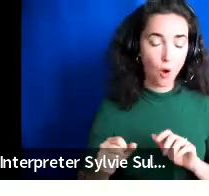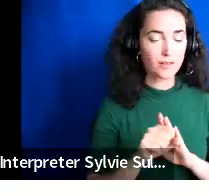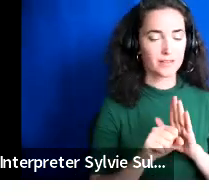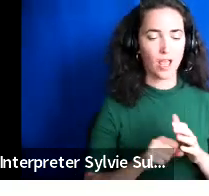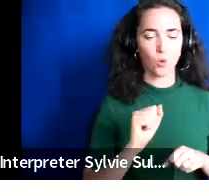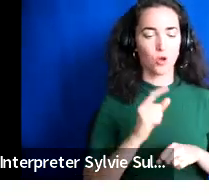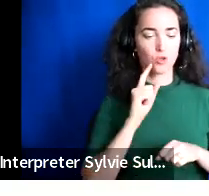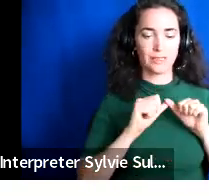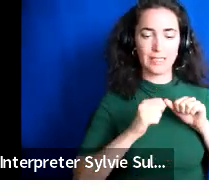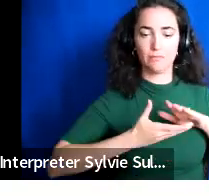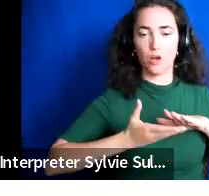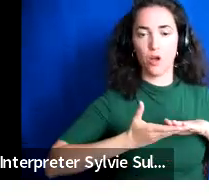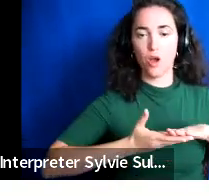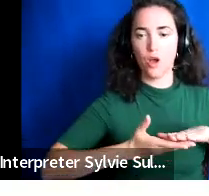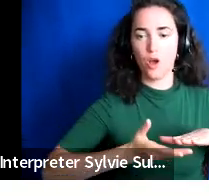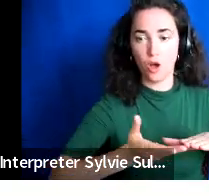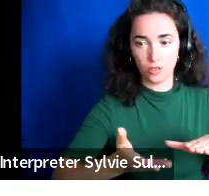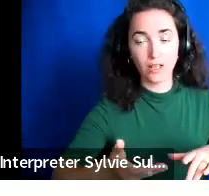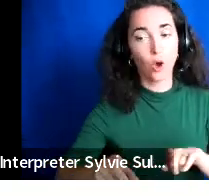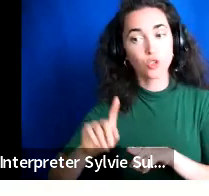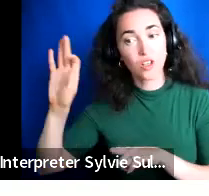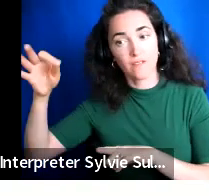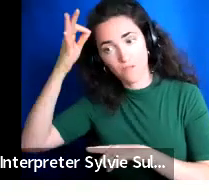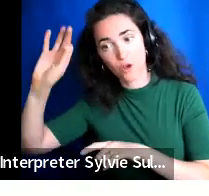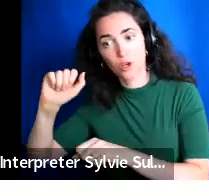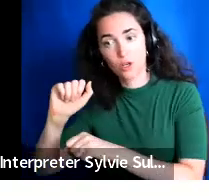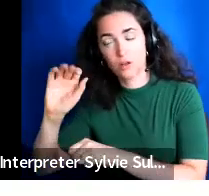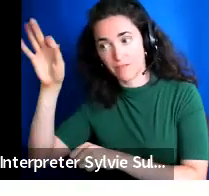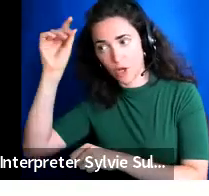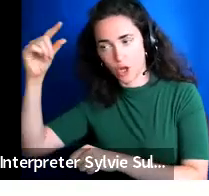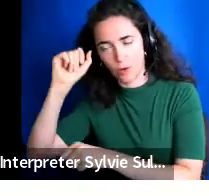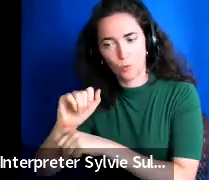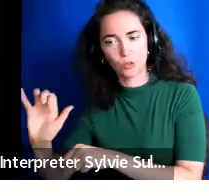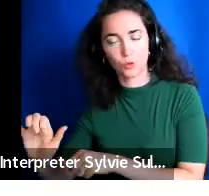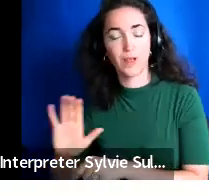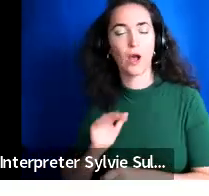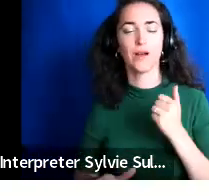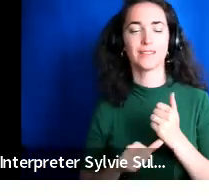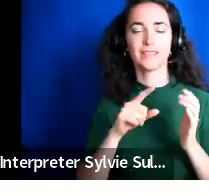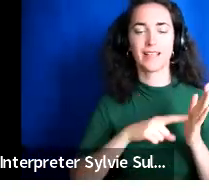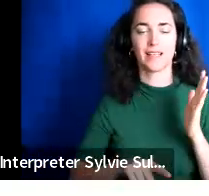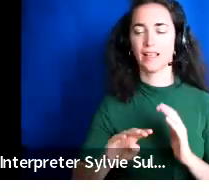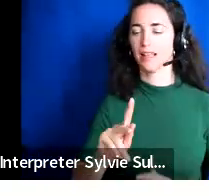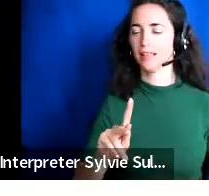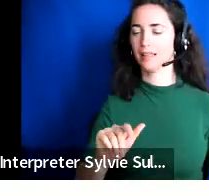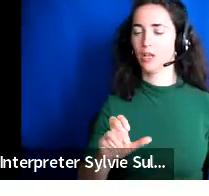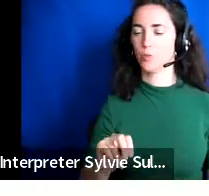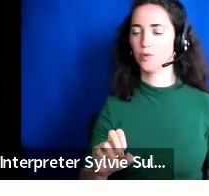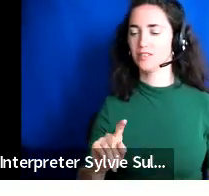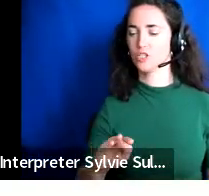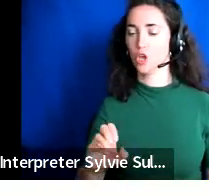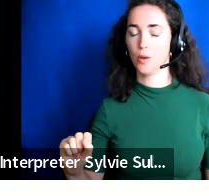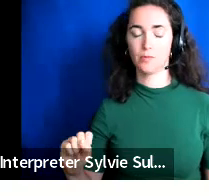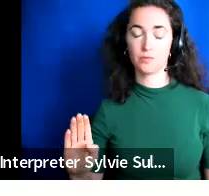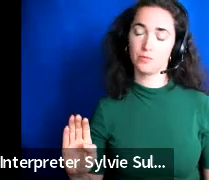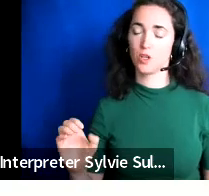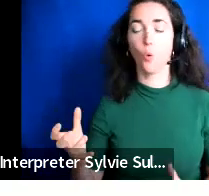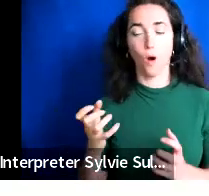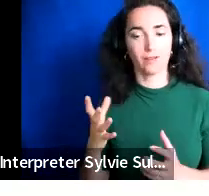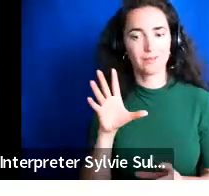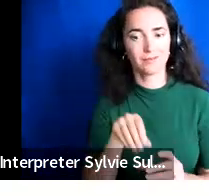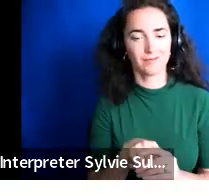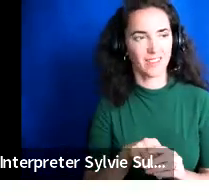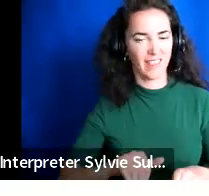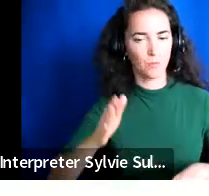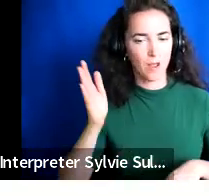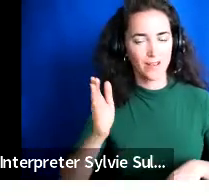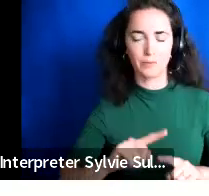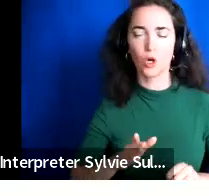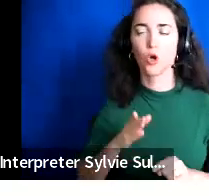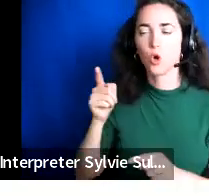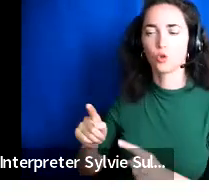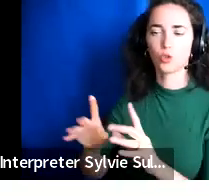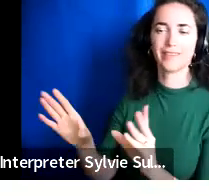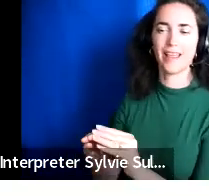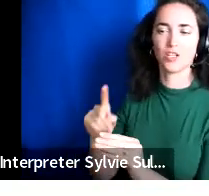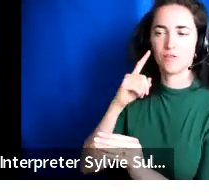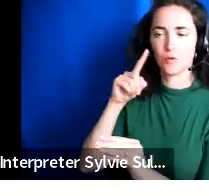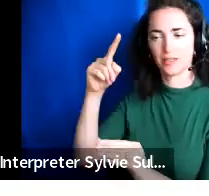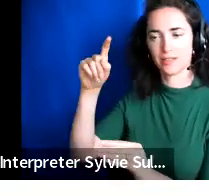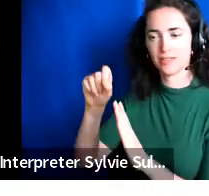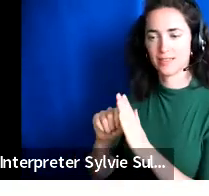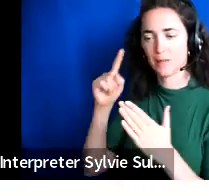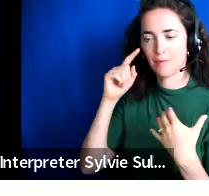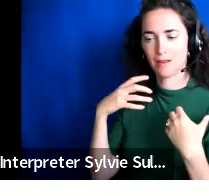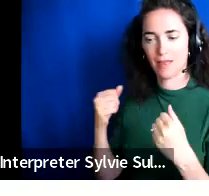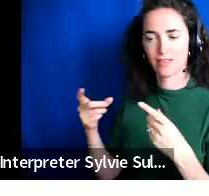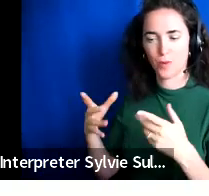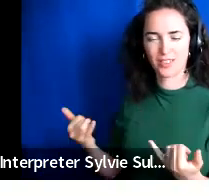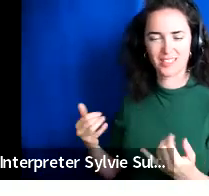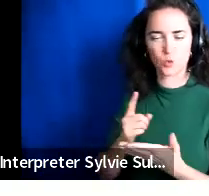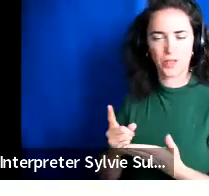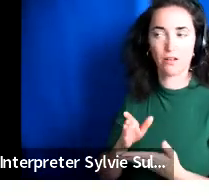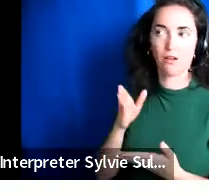And actually I know Our Assistant secretary, Miss Karen Stubs, would have loved to be here to do this presentation, but she has been at the National Association of State Mental Health program directors meeting in Washington Dc this week and that has been a